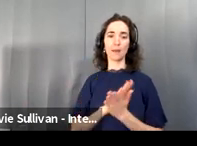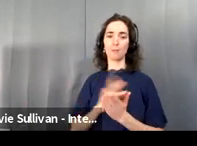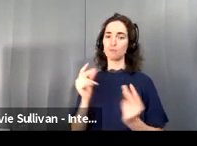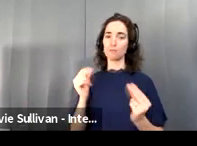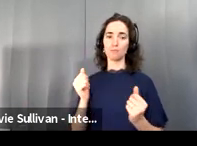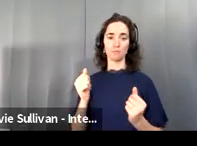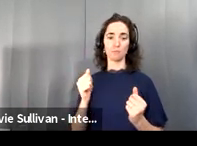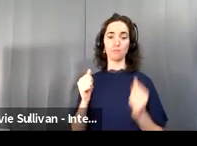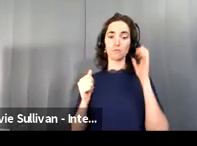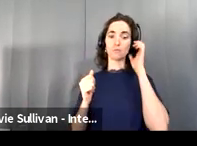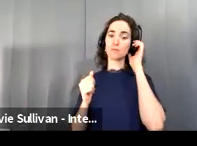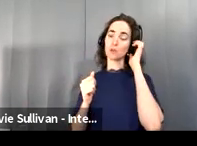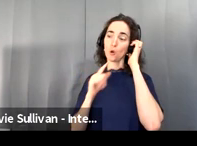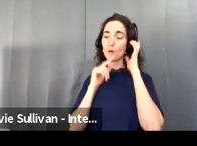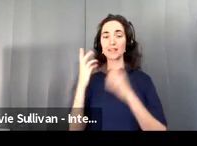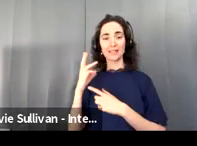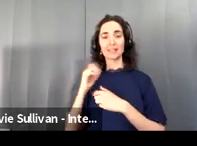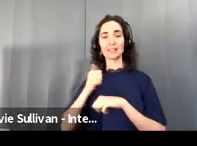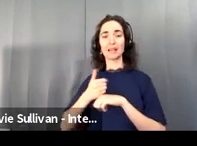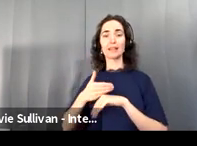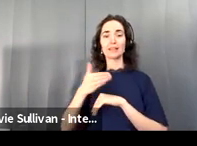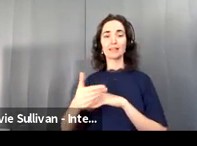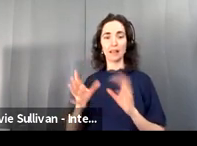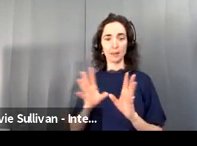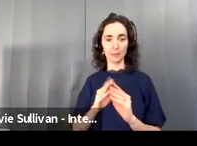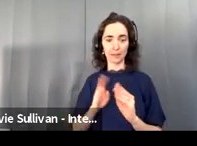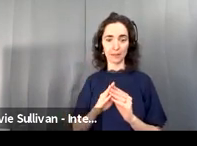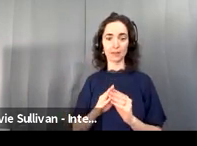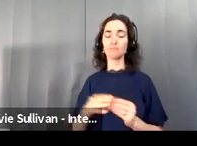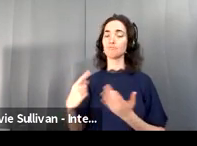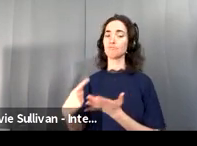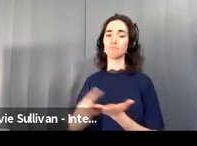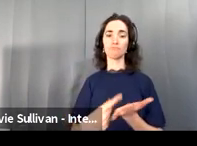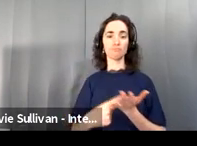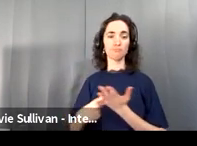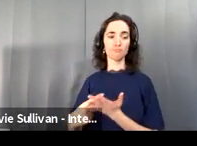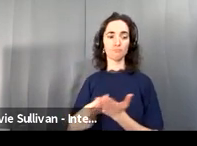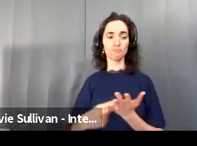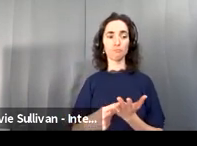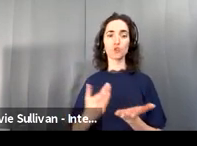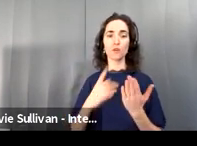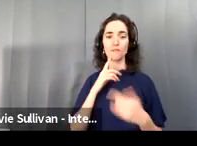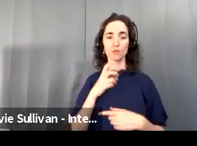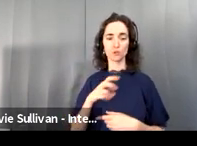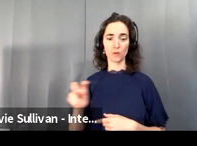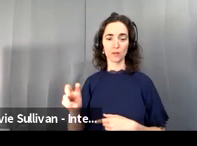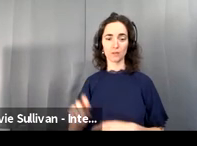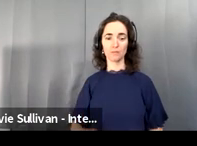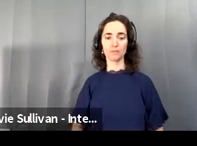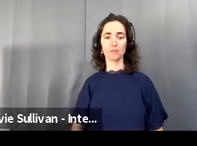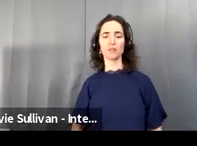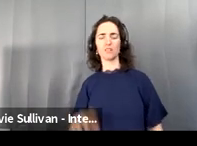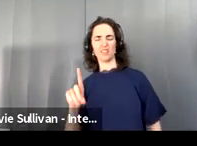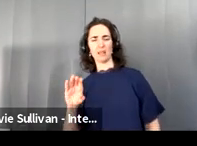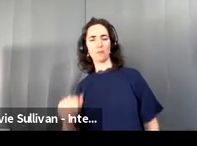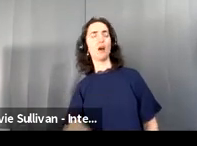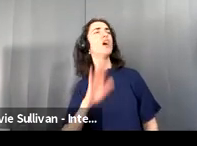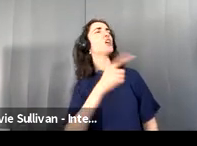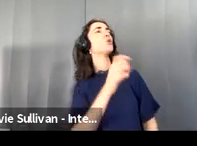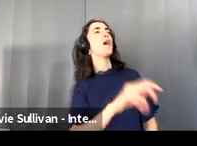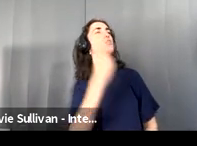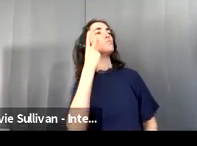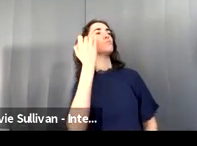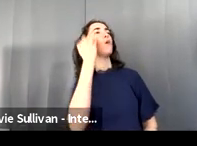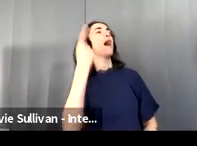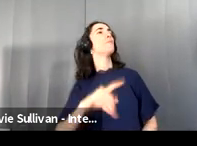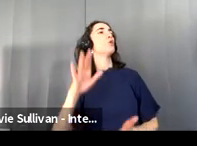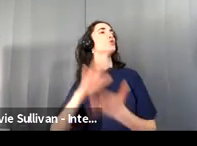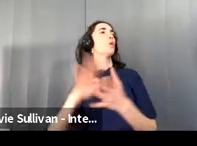There should be another IEP meeting held and a discussion in regards to those transition services. Hey Glenn, what do you do if you happen to hear from a school.